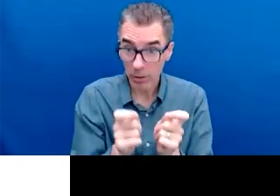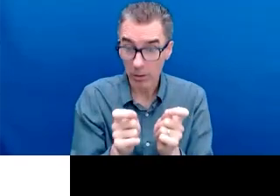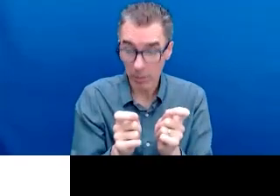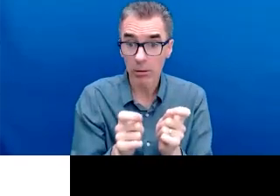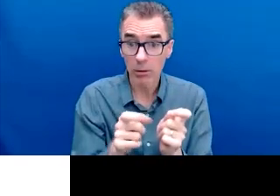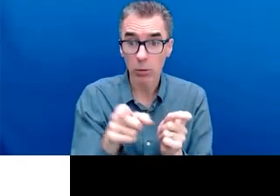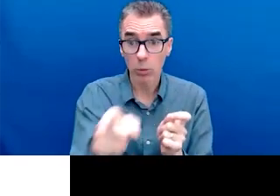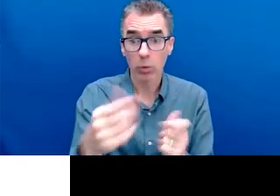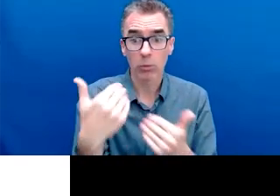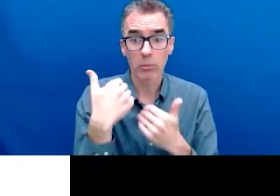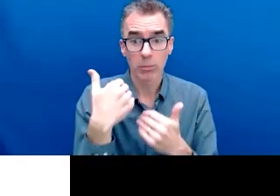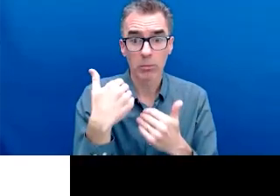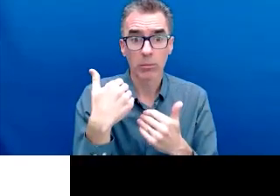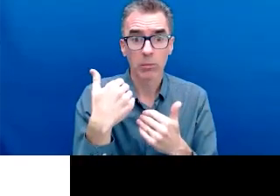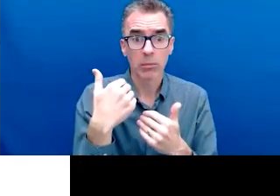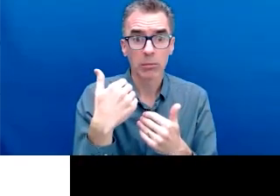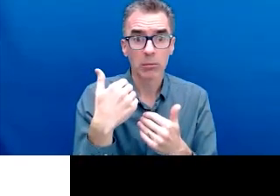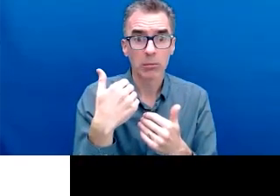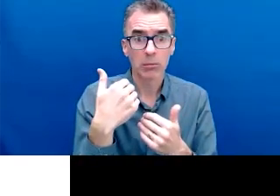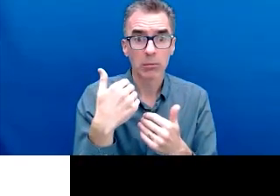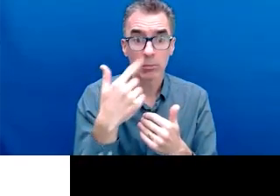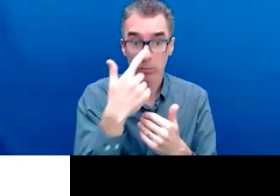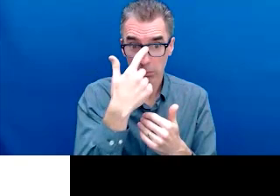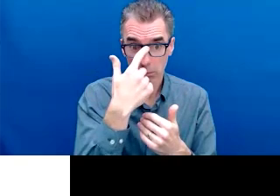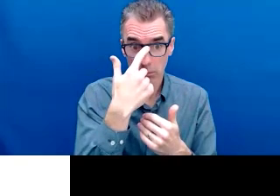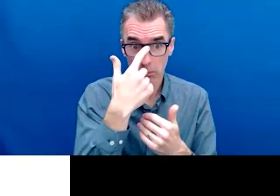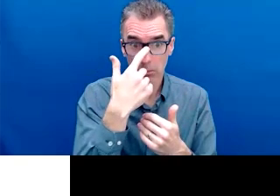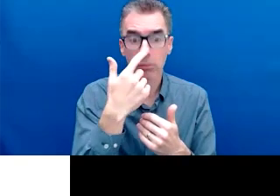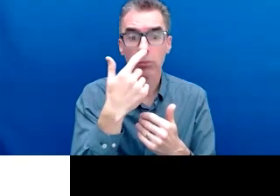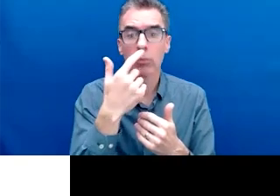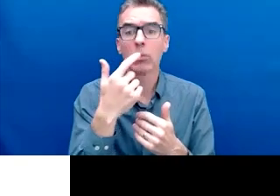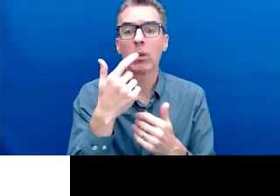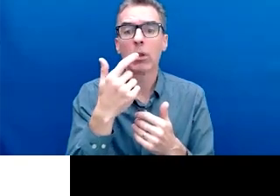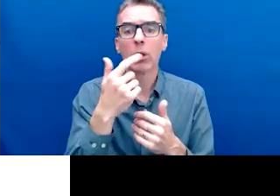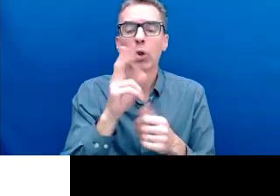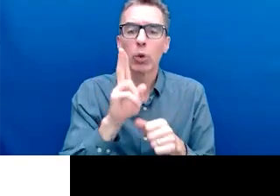share it under the same exact license that that the original has.